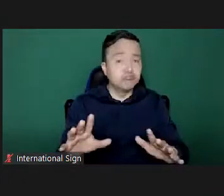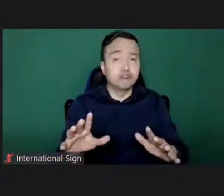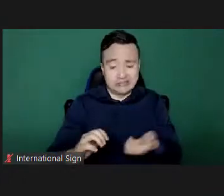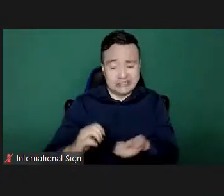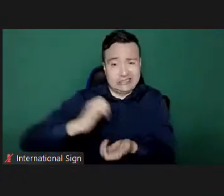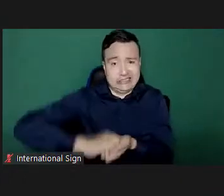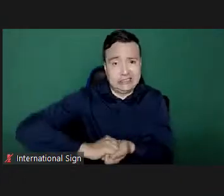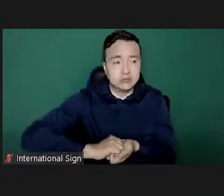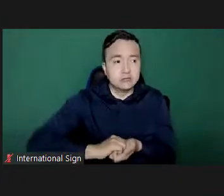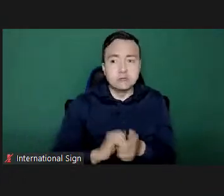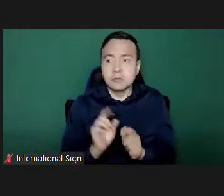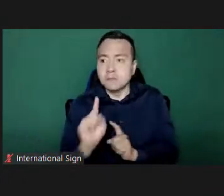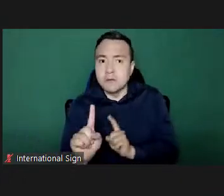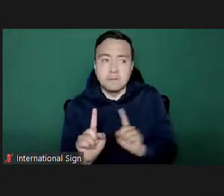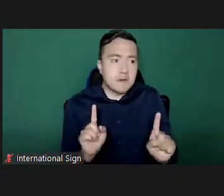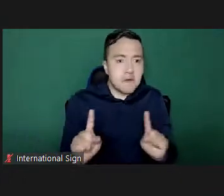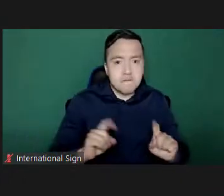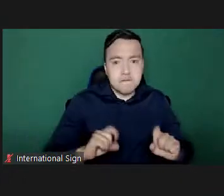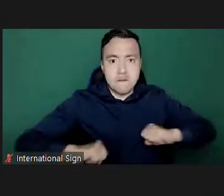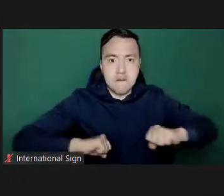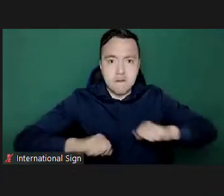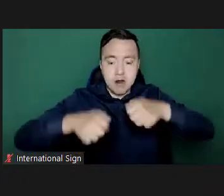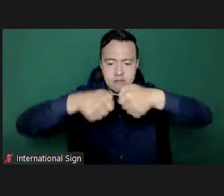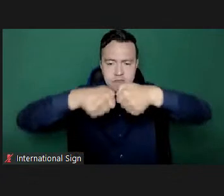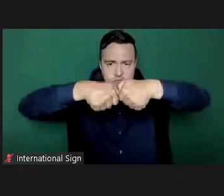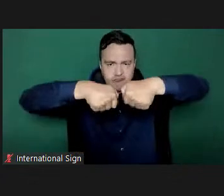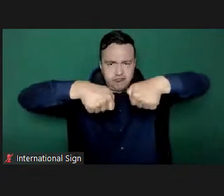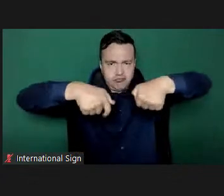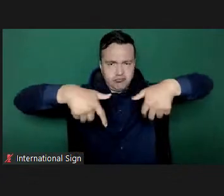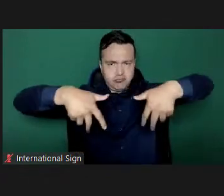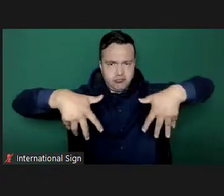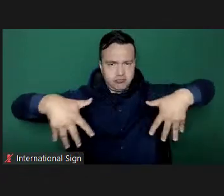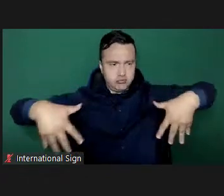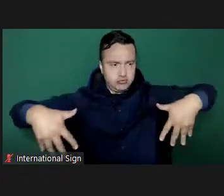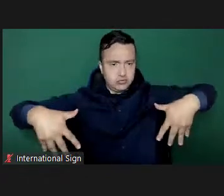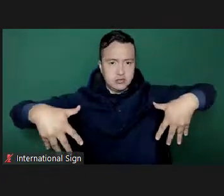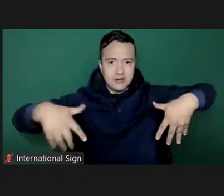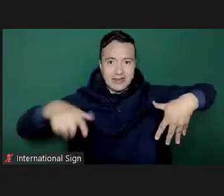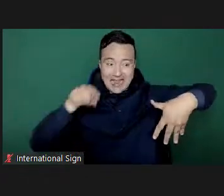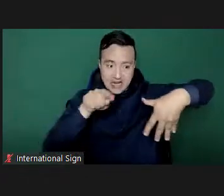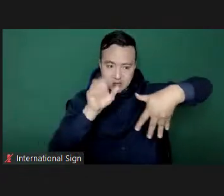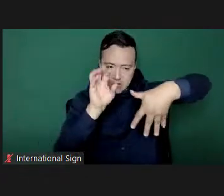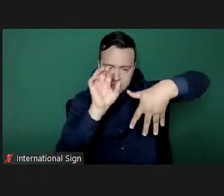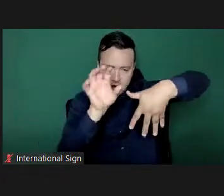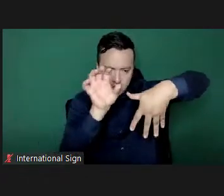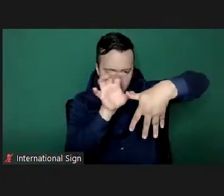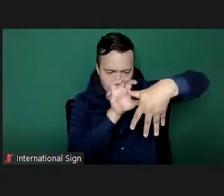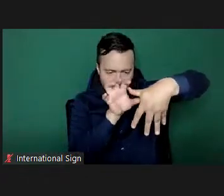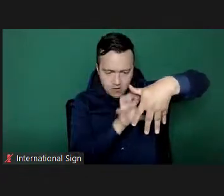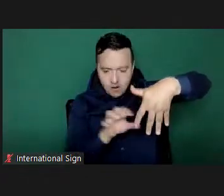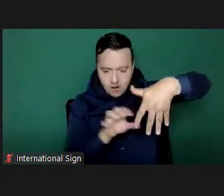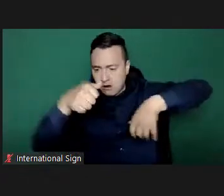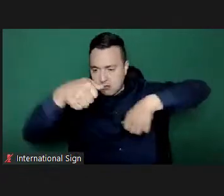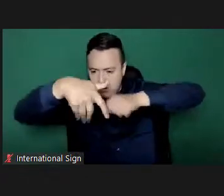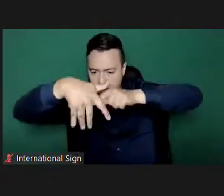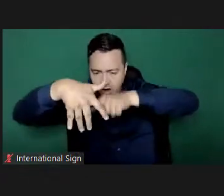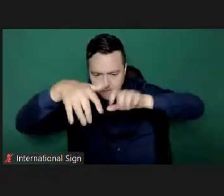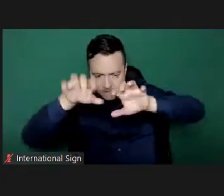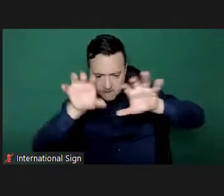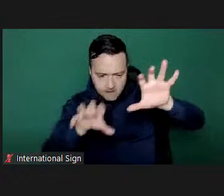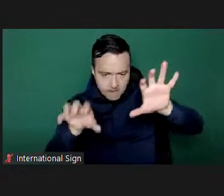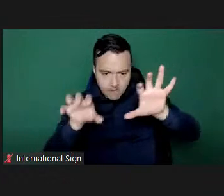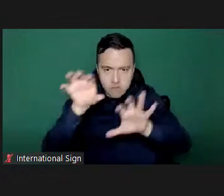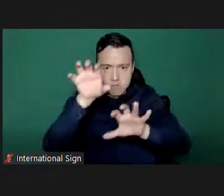To capture and maintain this new staff, and to train in areas that makes them